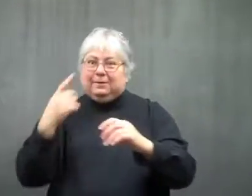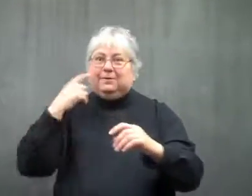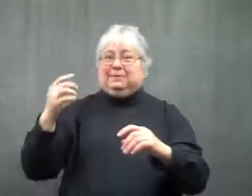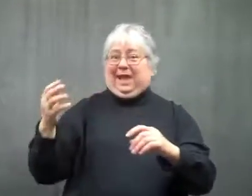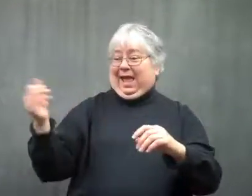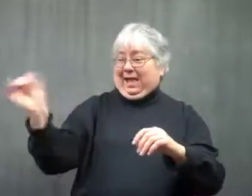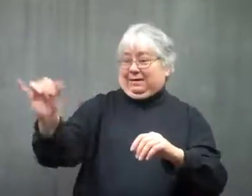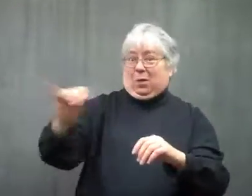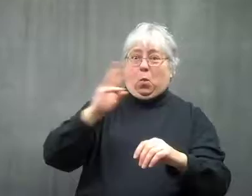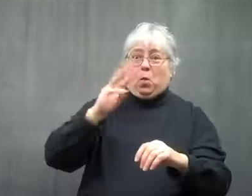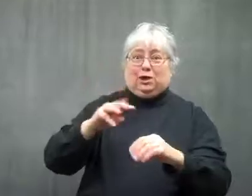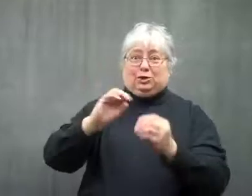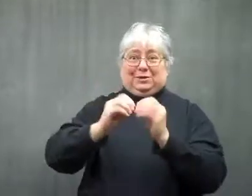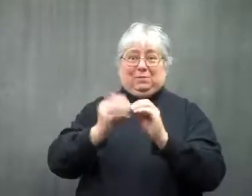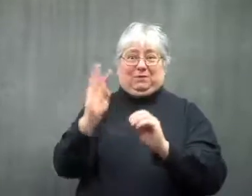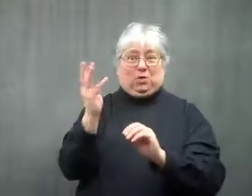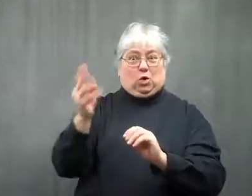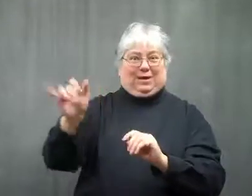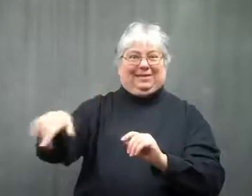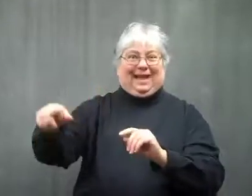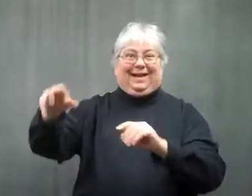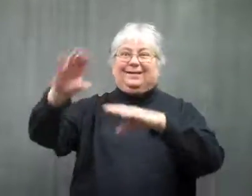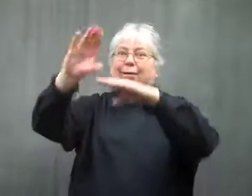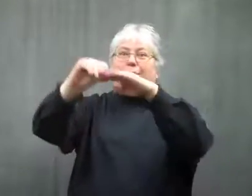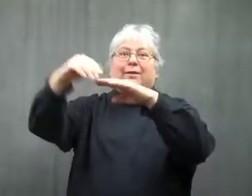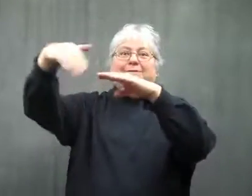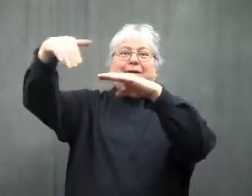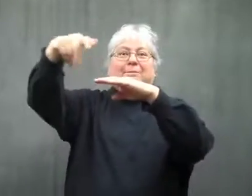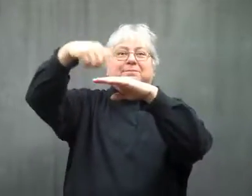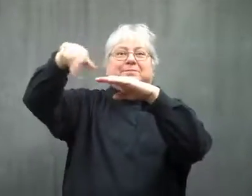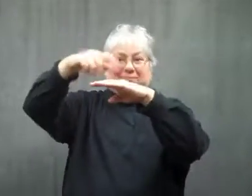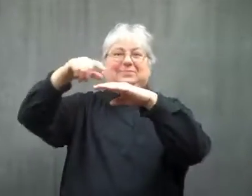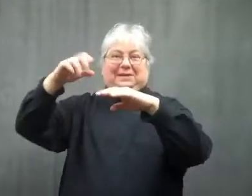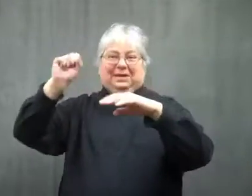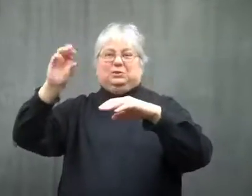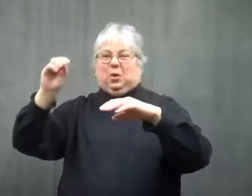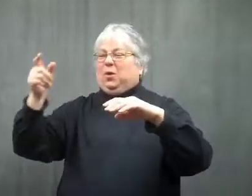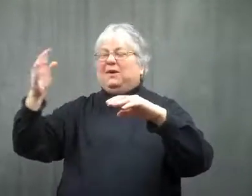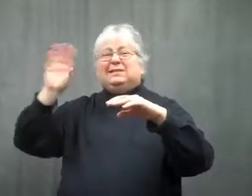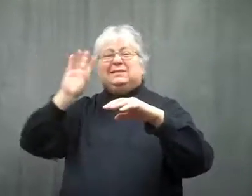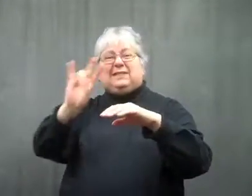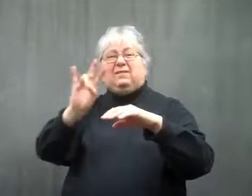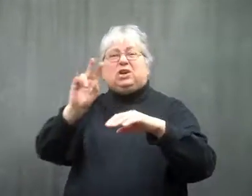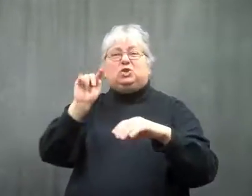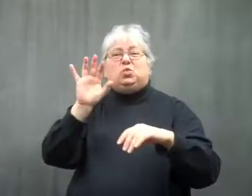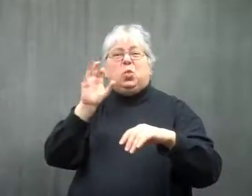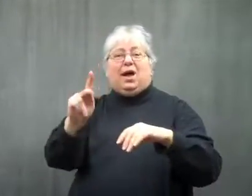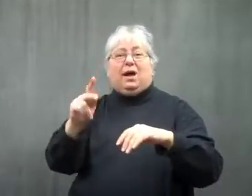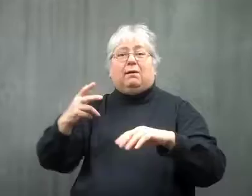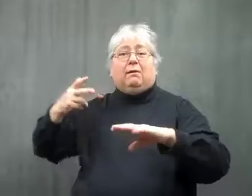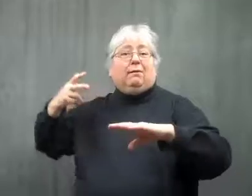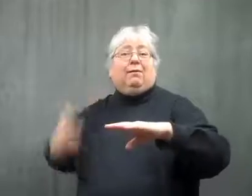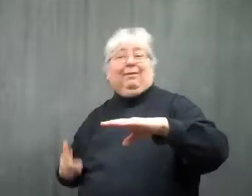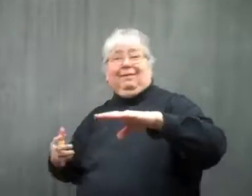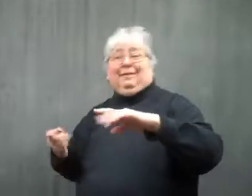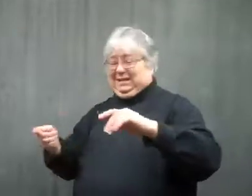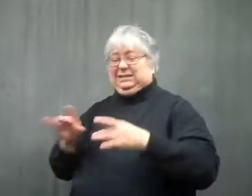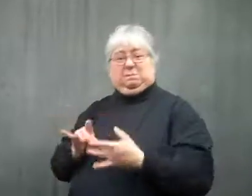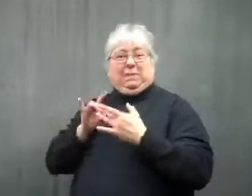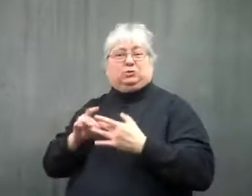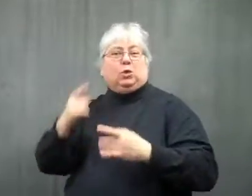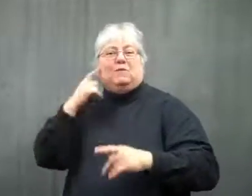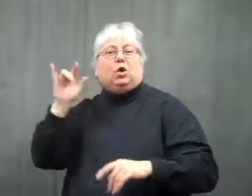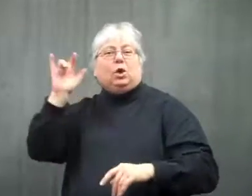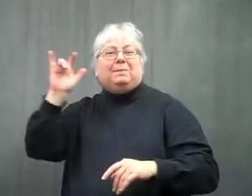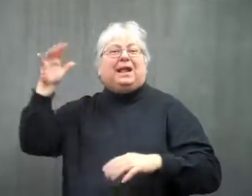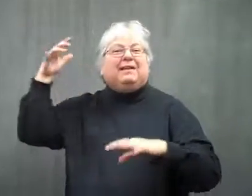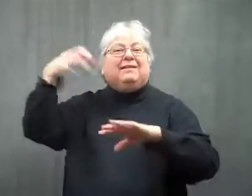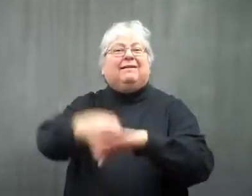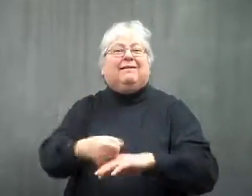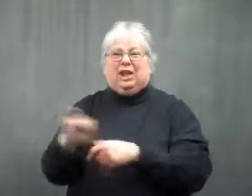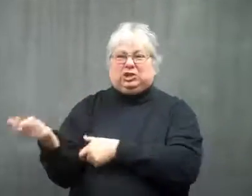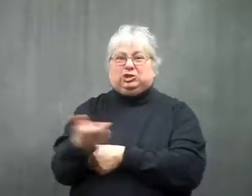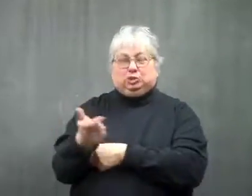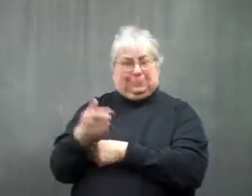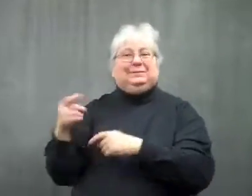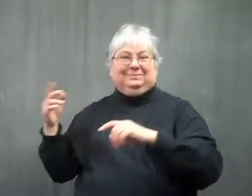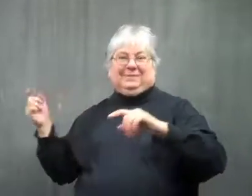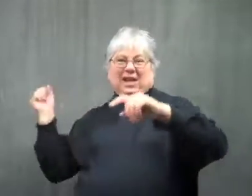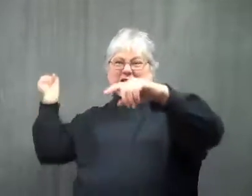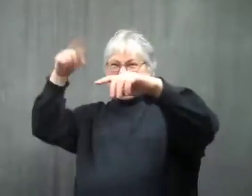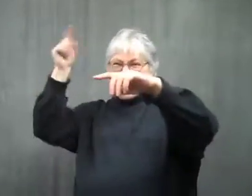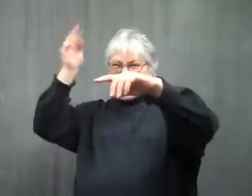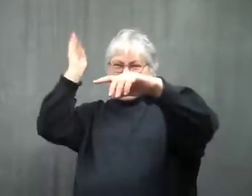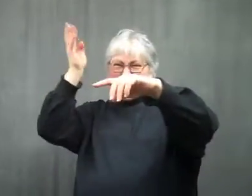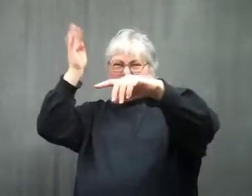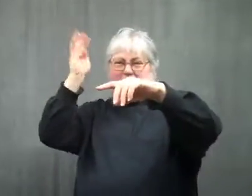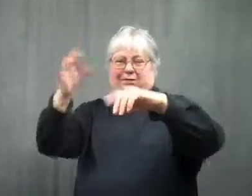7 firetrucks that are for use in plane crashes sprayed water into the pool on top of reactor 4.